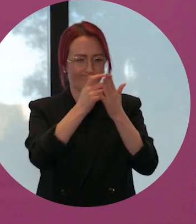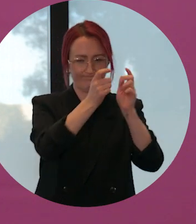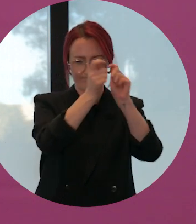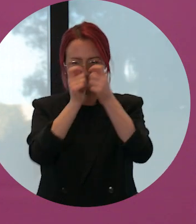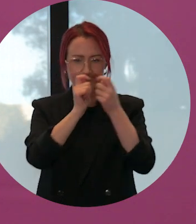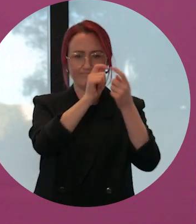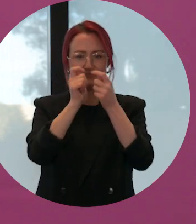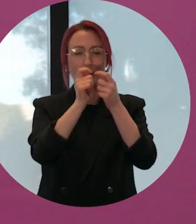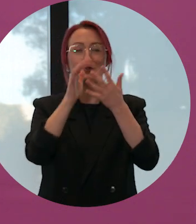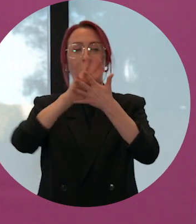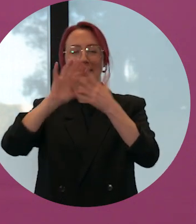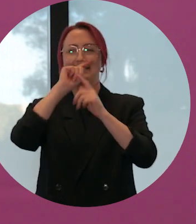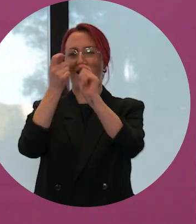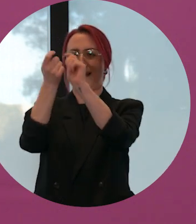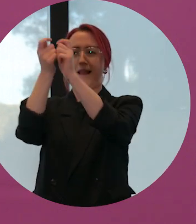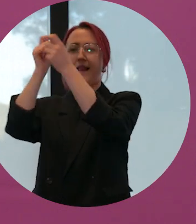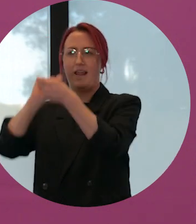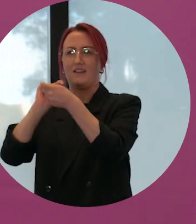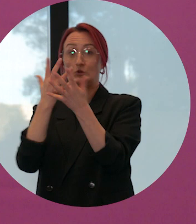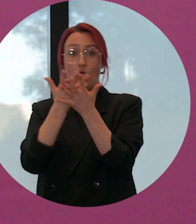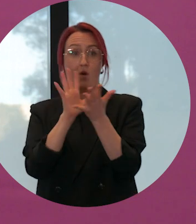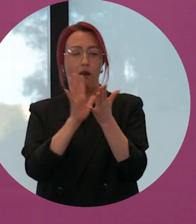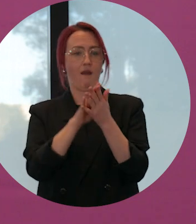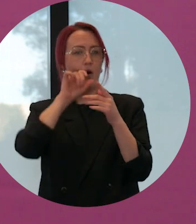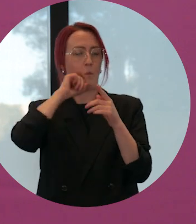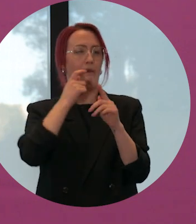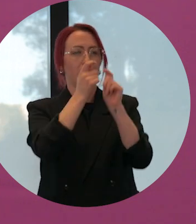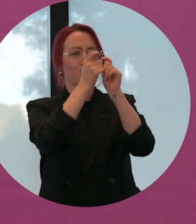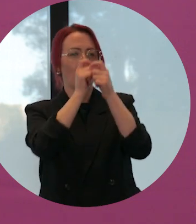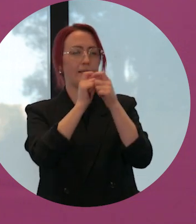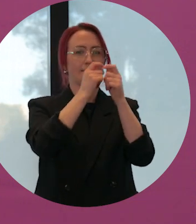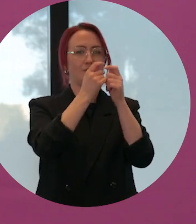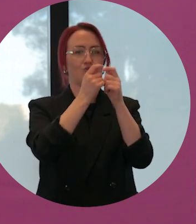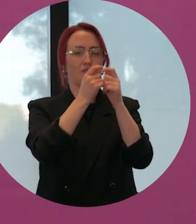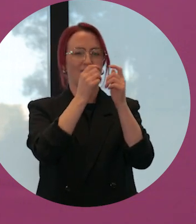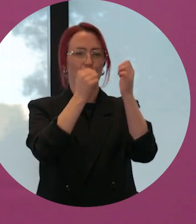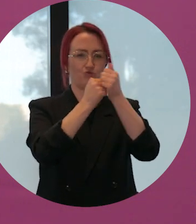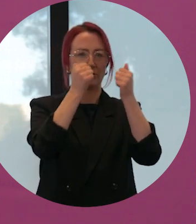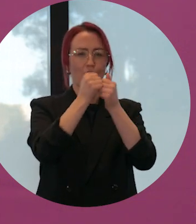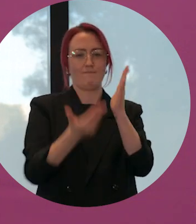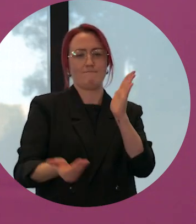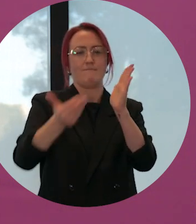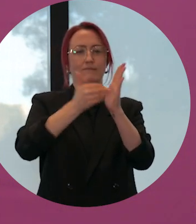To do that, I would modify their chemical structure by inserting a special type of bond called dynamic bonds,